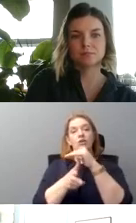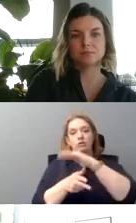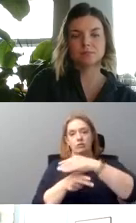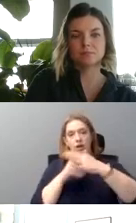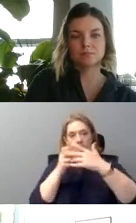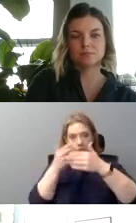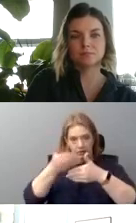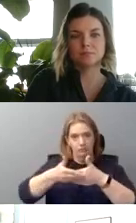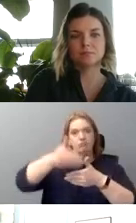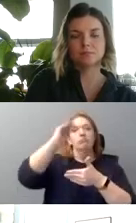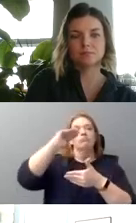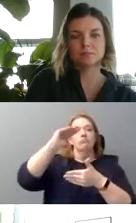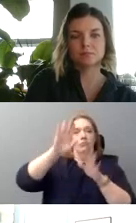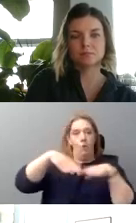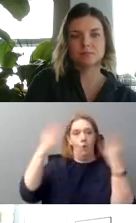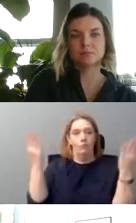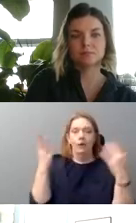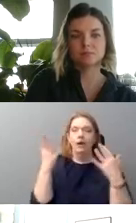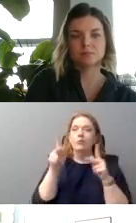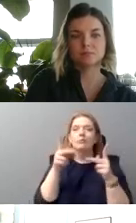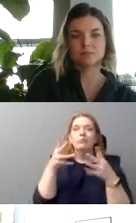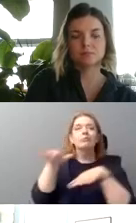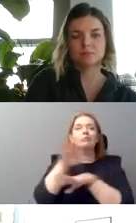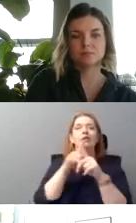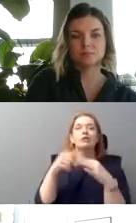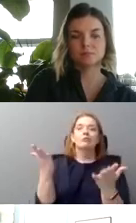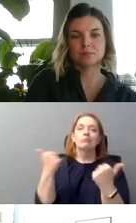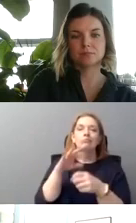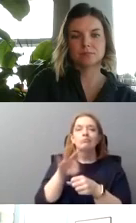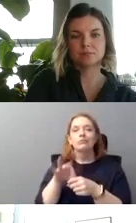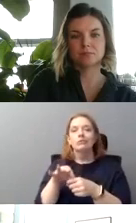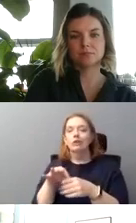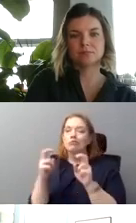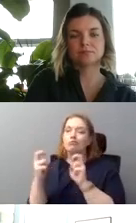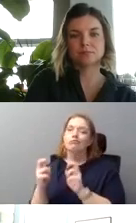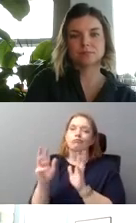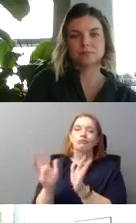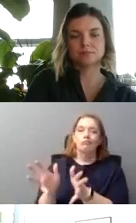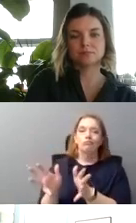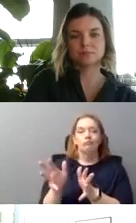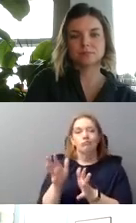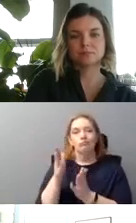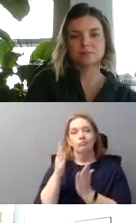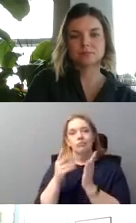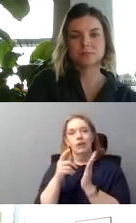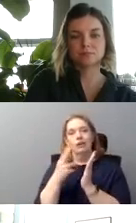have a cup of tea, have a conversation, maybe make a mark on these boards that he's constructing.